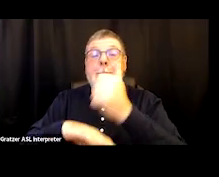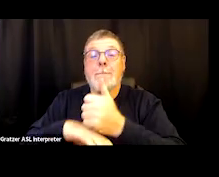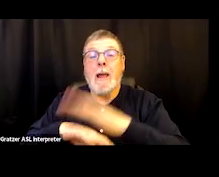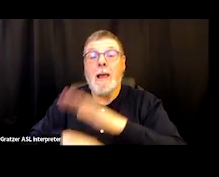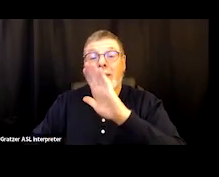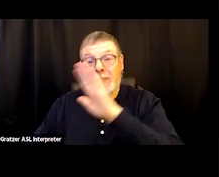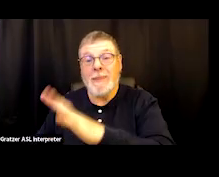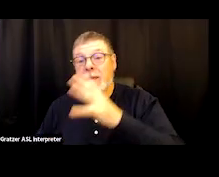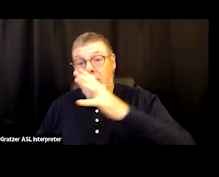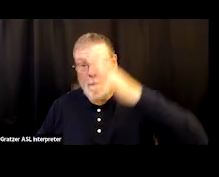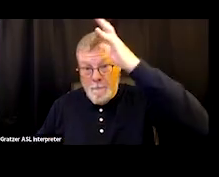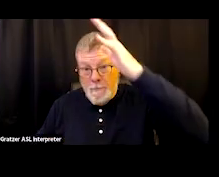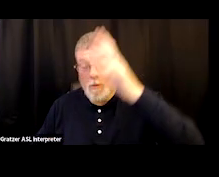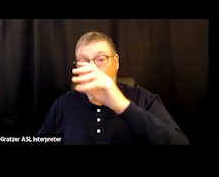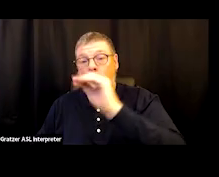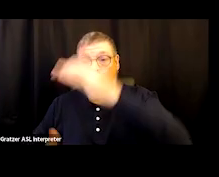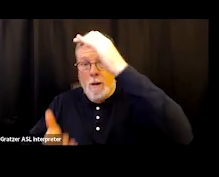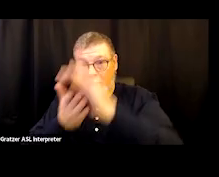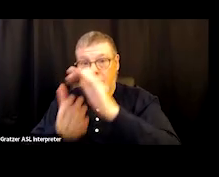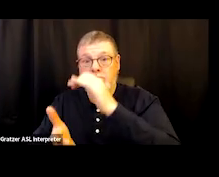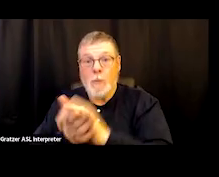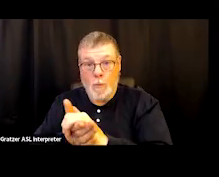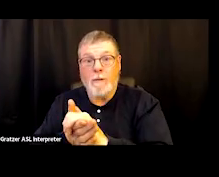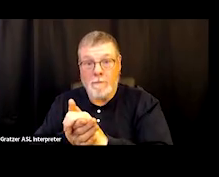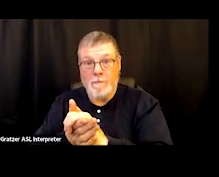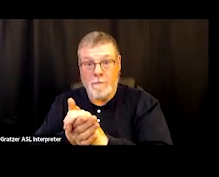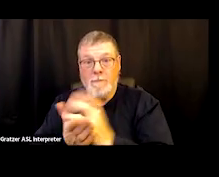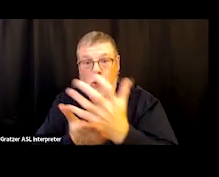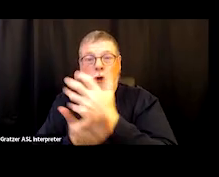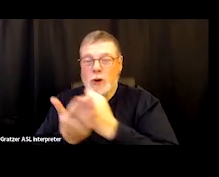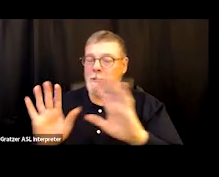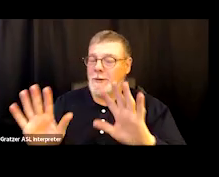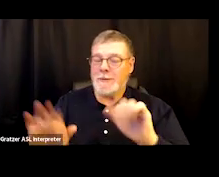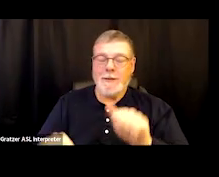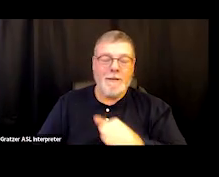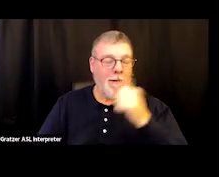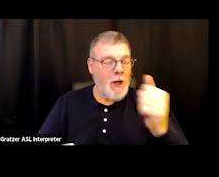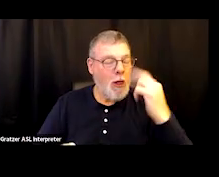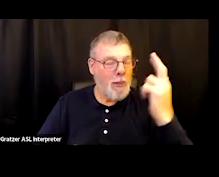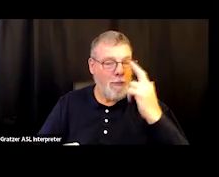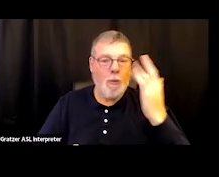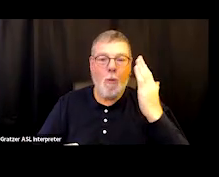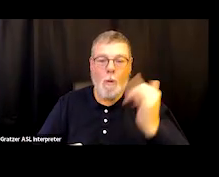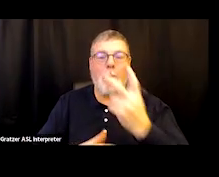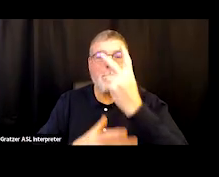or a spouse's earnings record. So again, that's another reason why we're always applying for both programs,